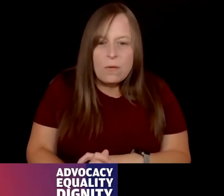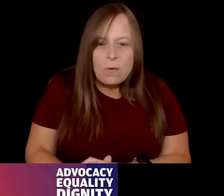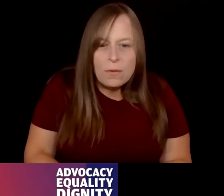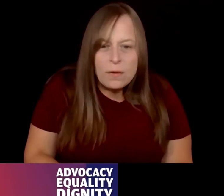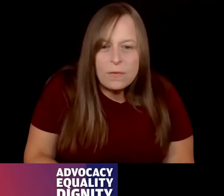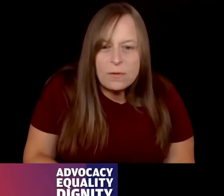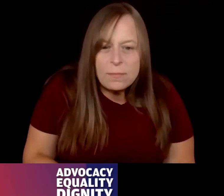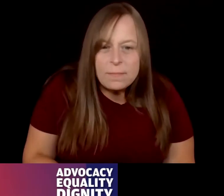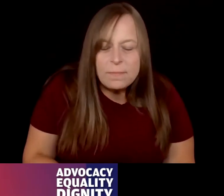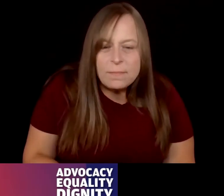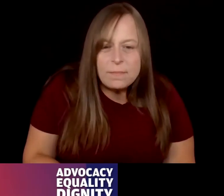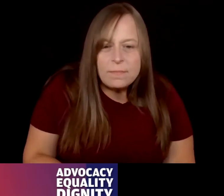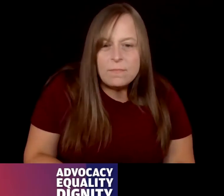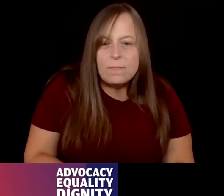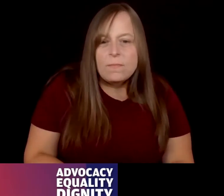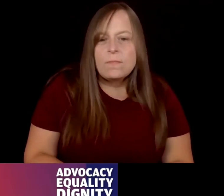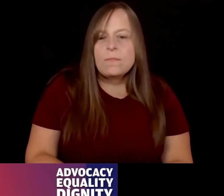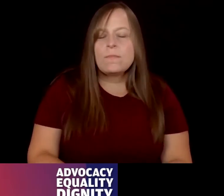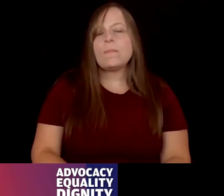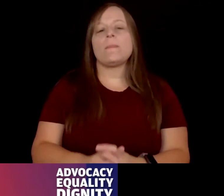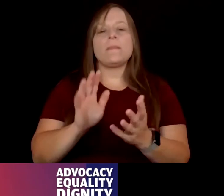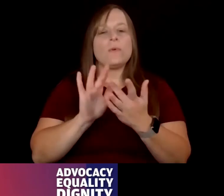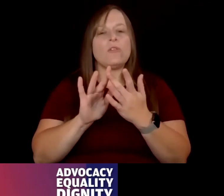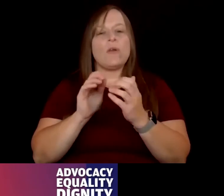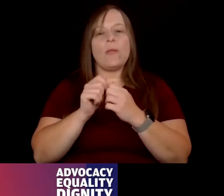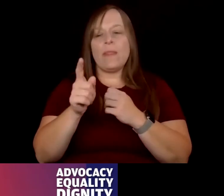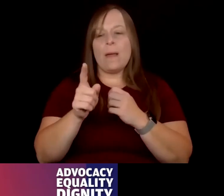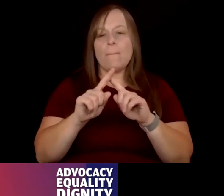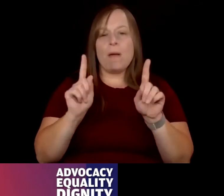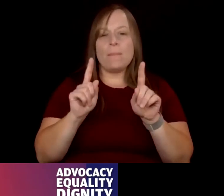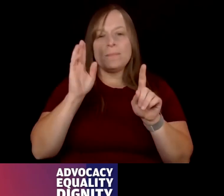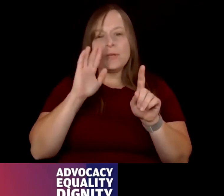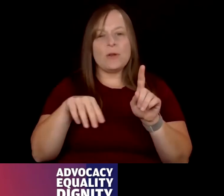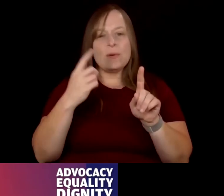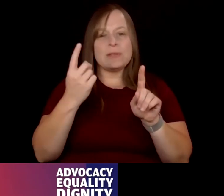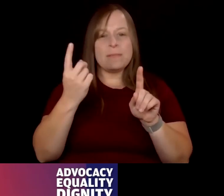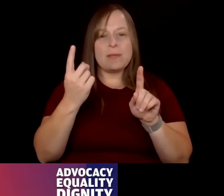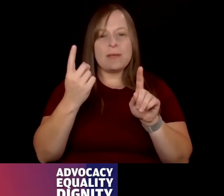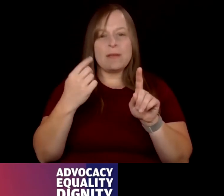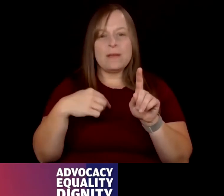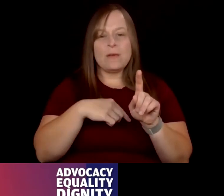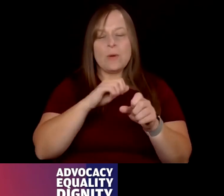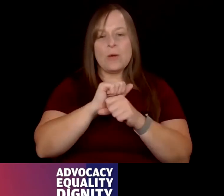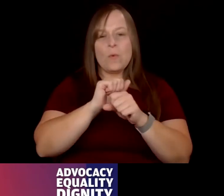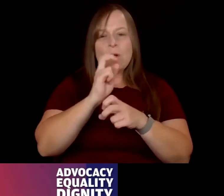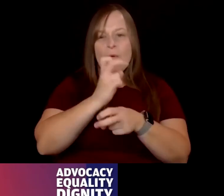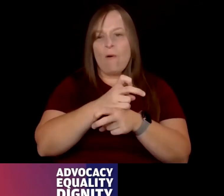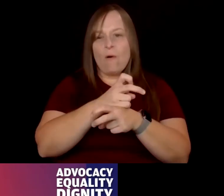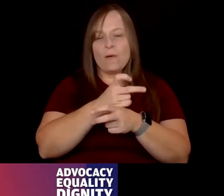So, yeah, I guess reaching out to that. I mean this is something that we've worked on, as well, and it is kind of hard